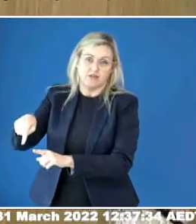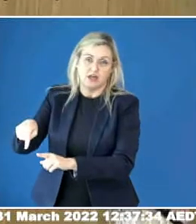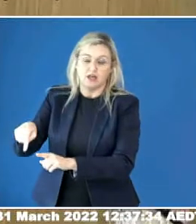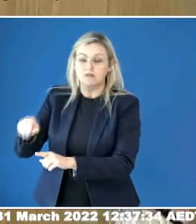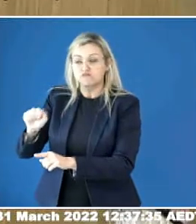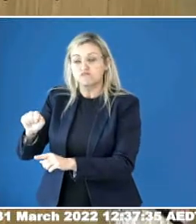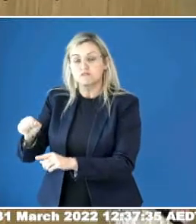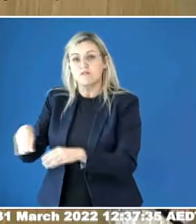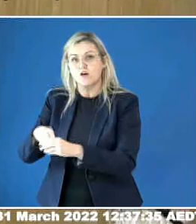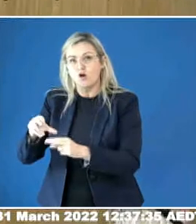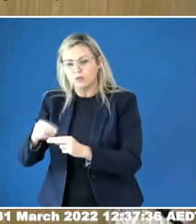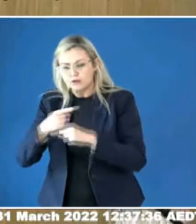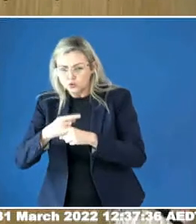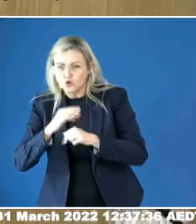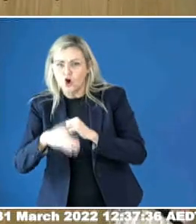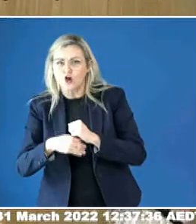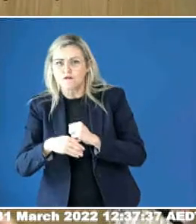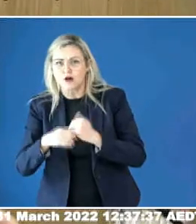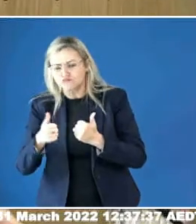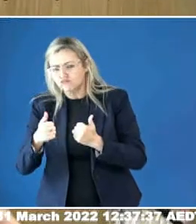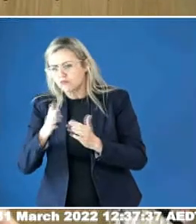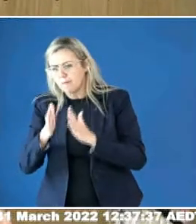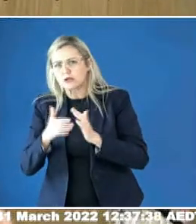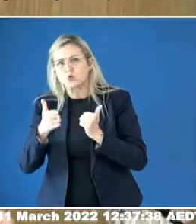respectful relationships and we need to work with the staff as well.